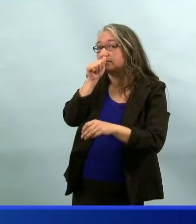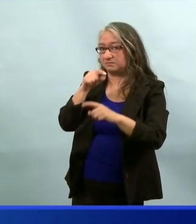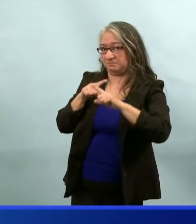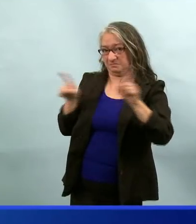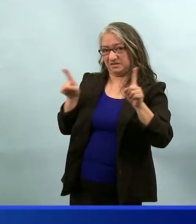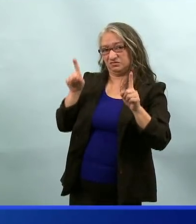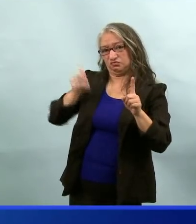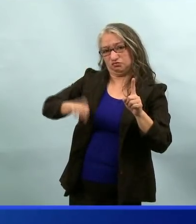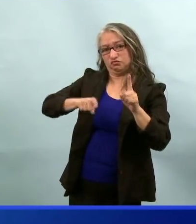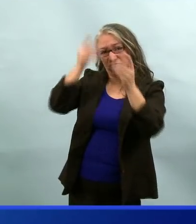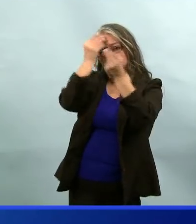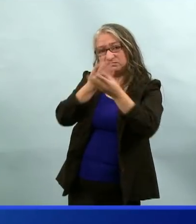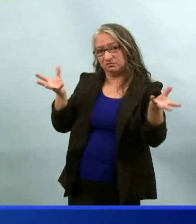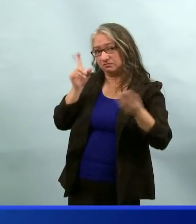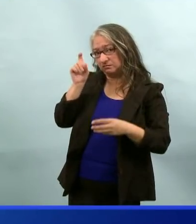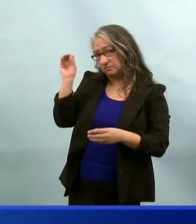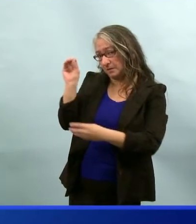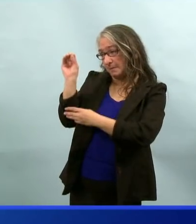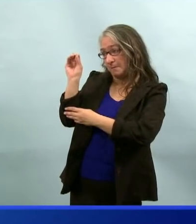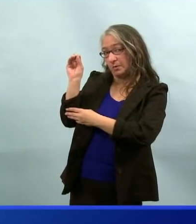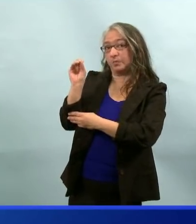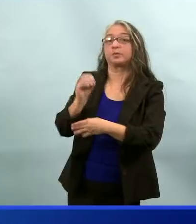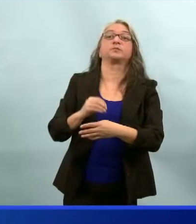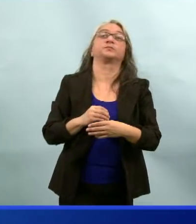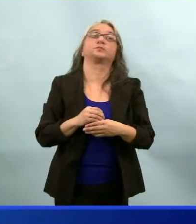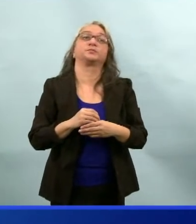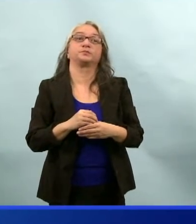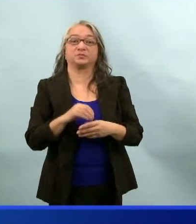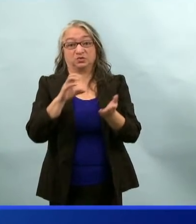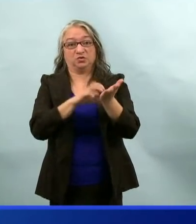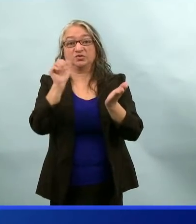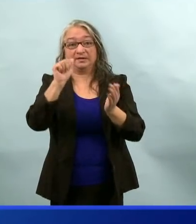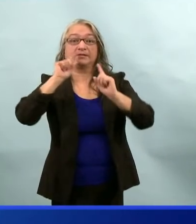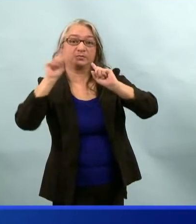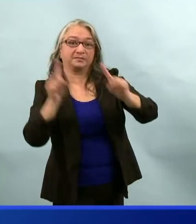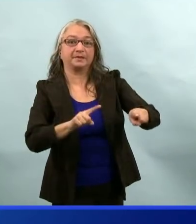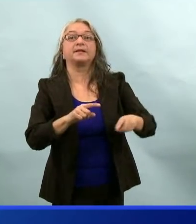more about omicron as well it is a variant of concern we still have to understand how